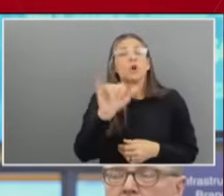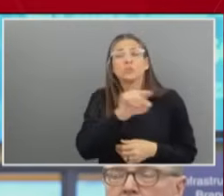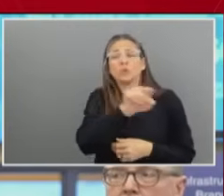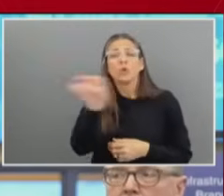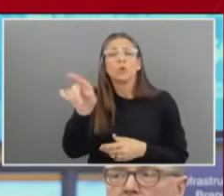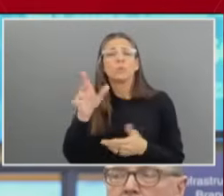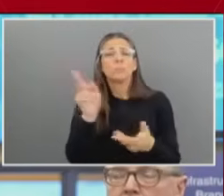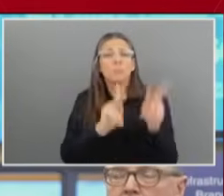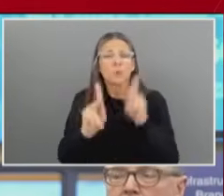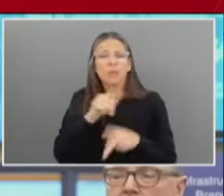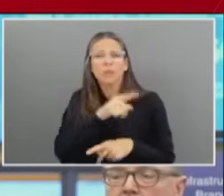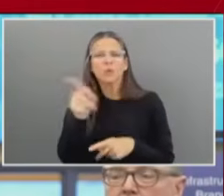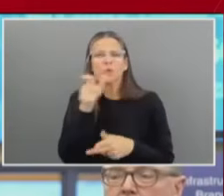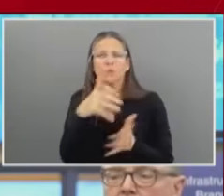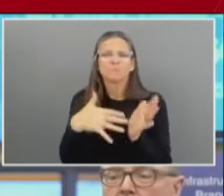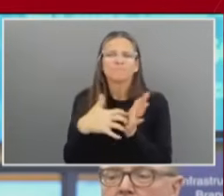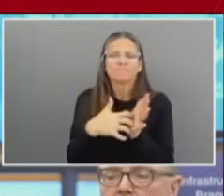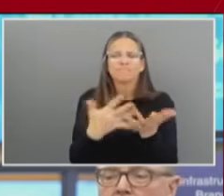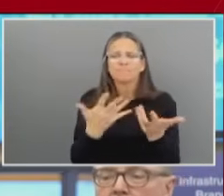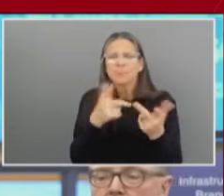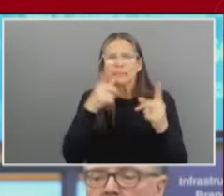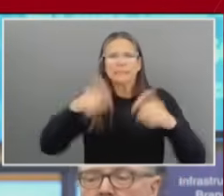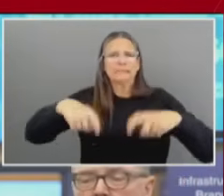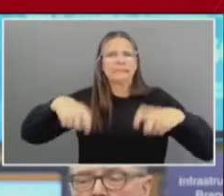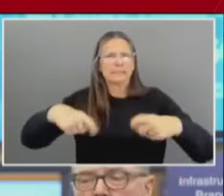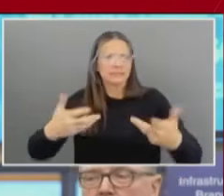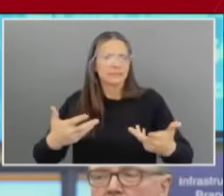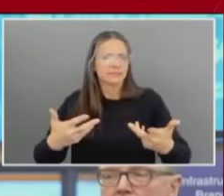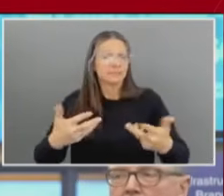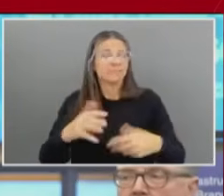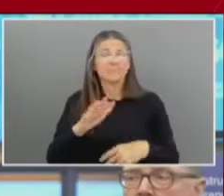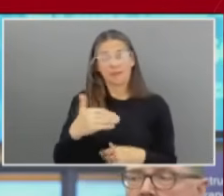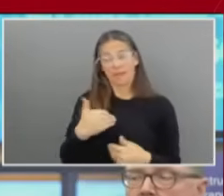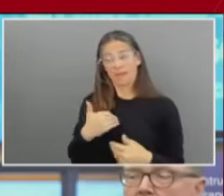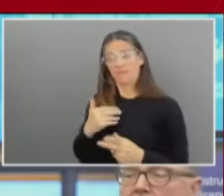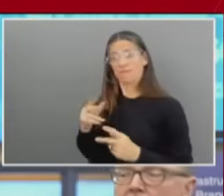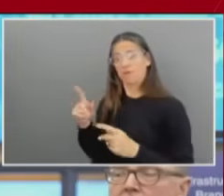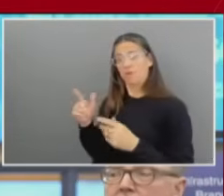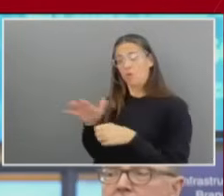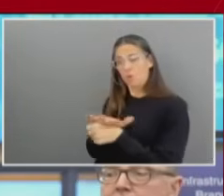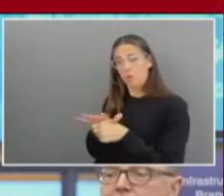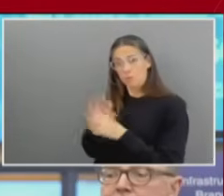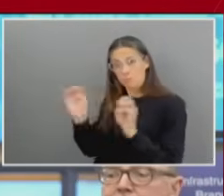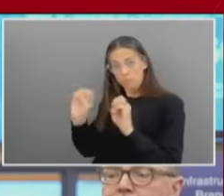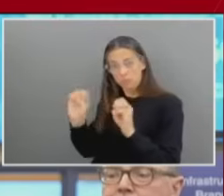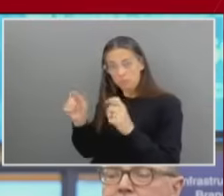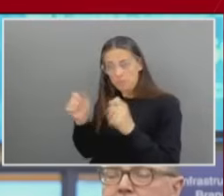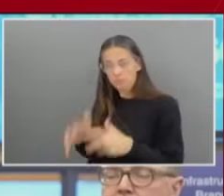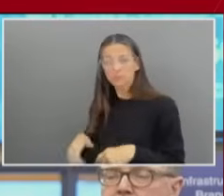WE’LL ASSIGN THAT TASK. ALSO, REMEMBER THE VULNERABLE POPULATIONS THAT ARE OUT THERE DURING THESE COLD WEATHER EVENTS.